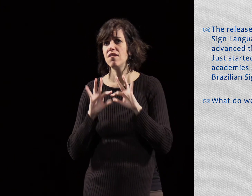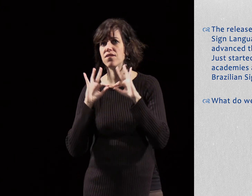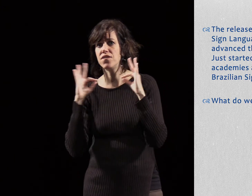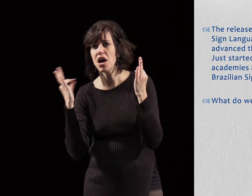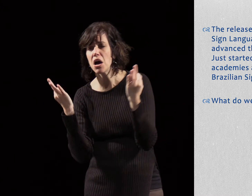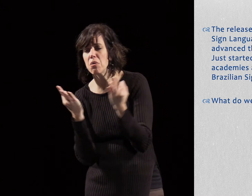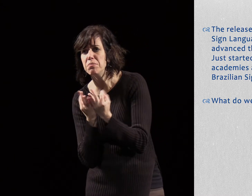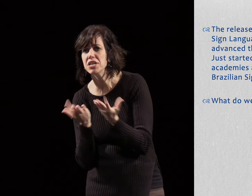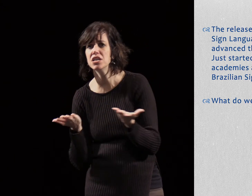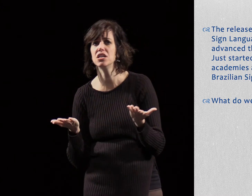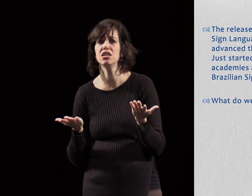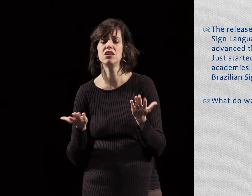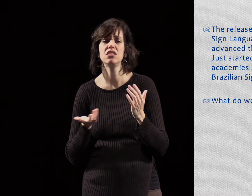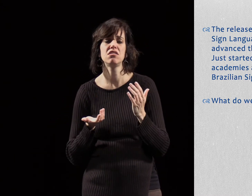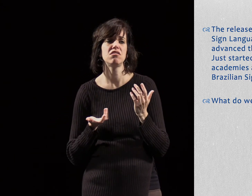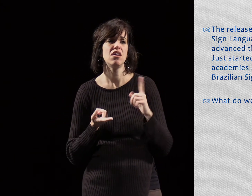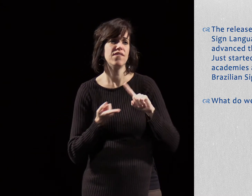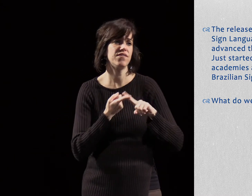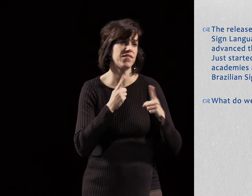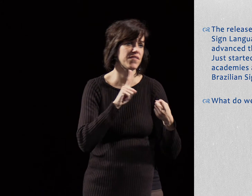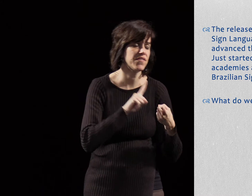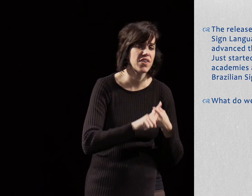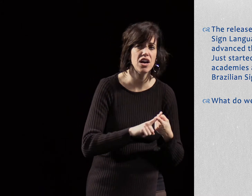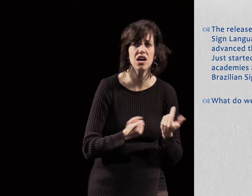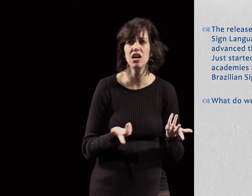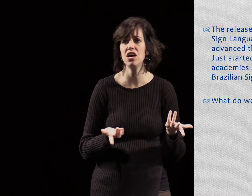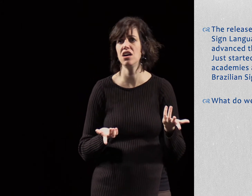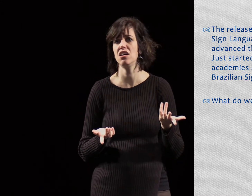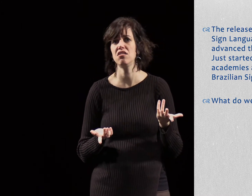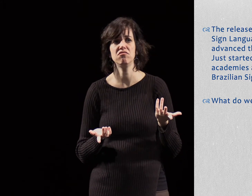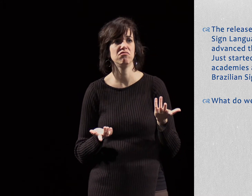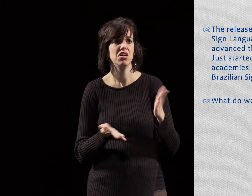Upbringing, family, friends,